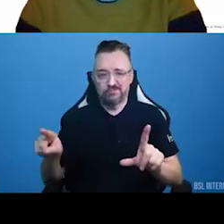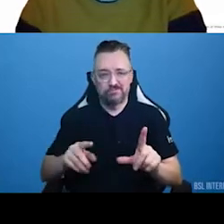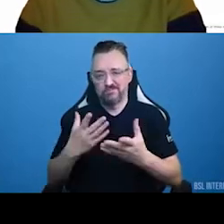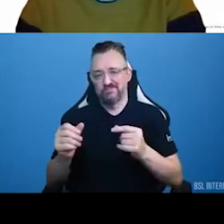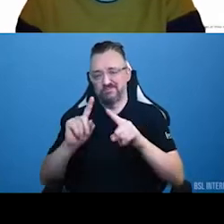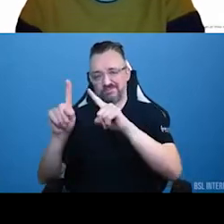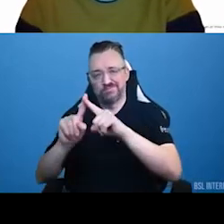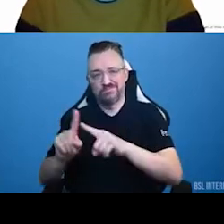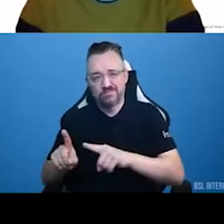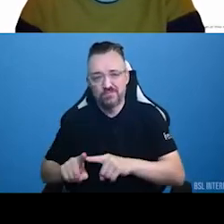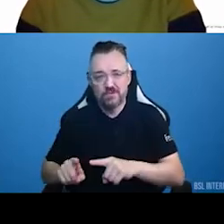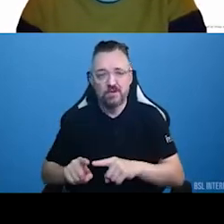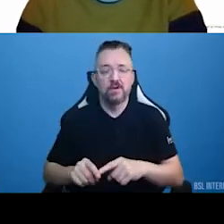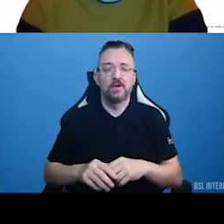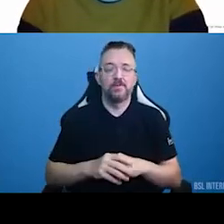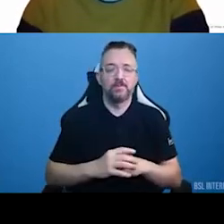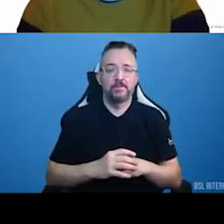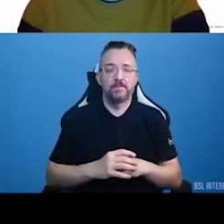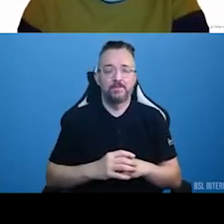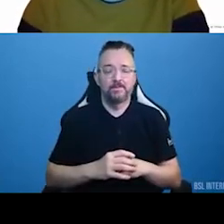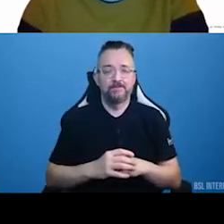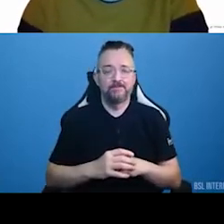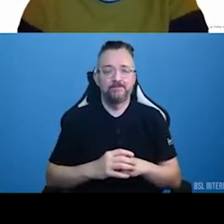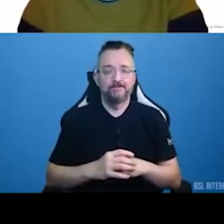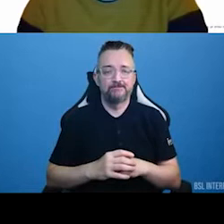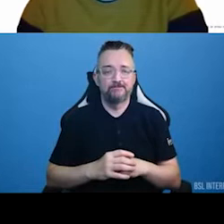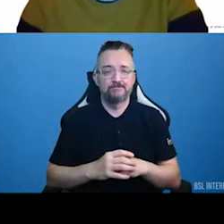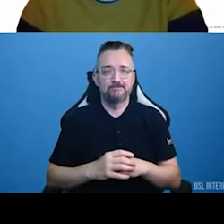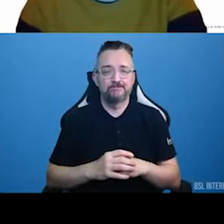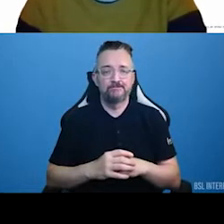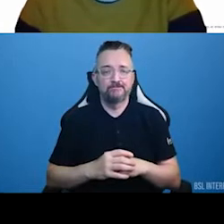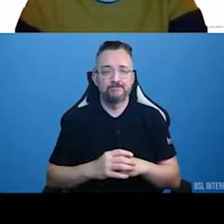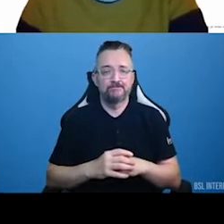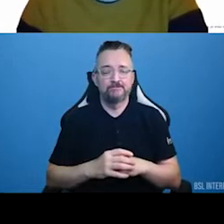IES, which is a local Glaswegian company, LEGO, and the Ellen MacArthur Foundation,